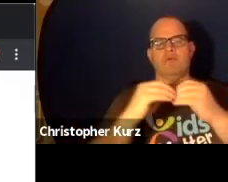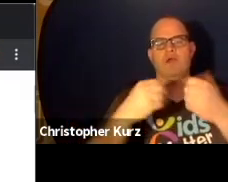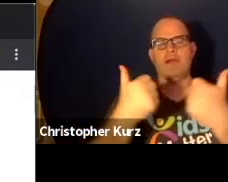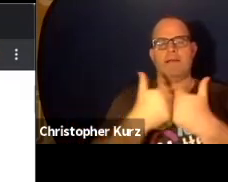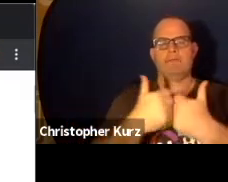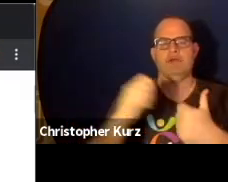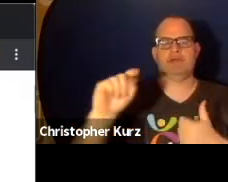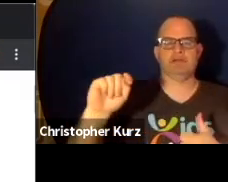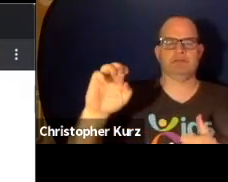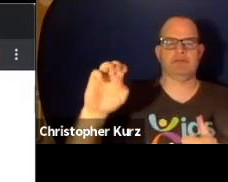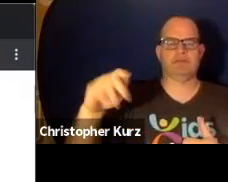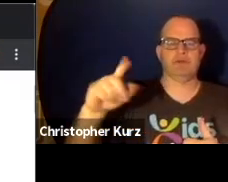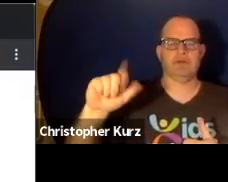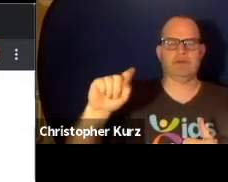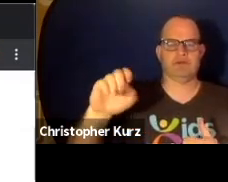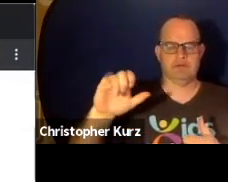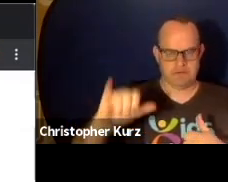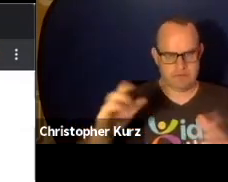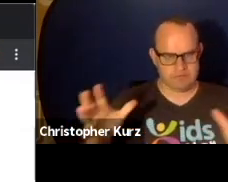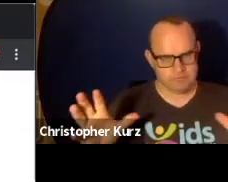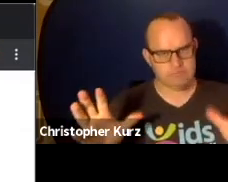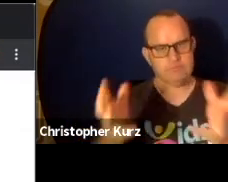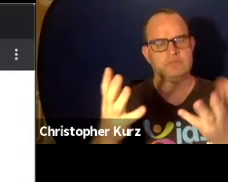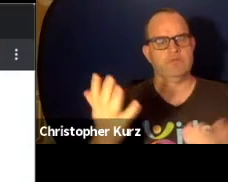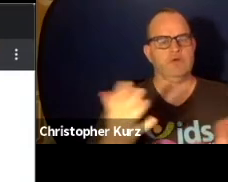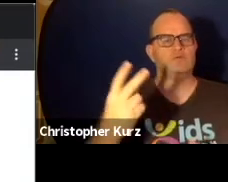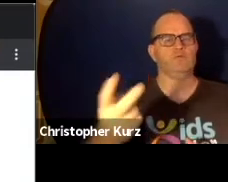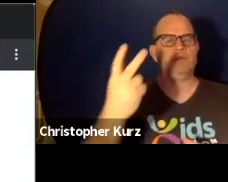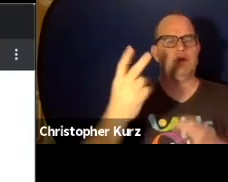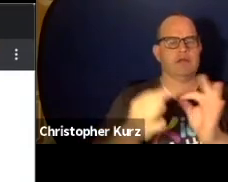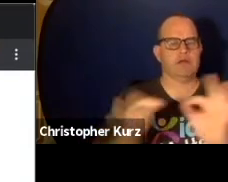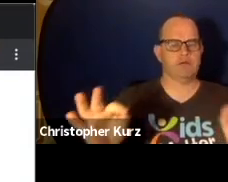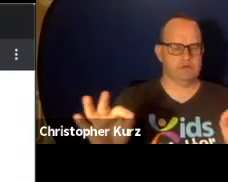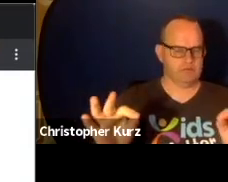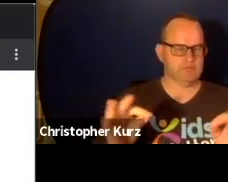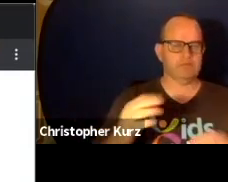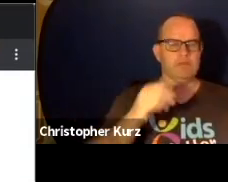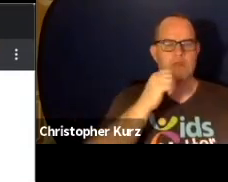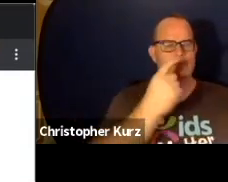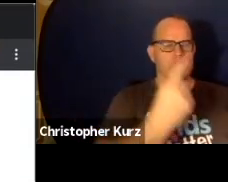Later, we hope to add other game types and templates to encourage